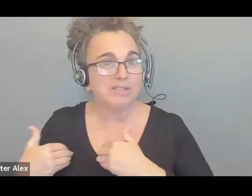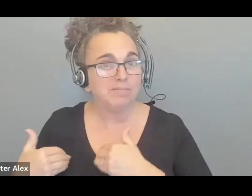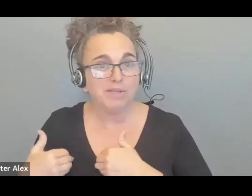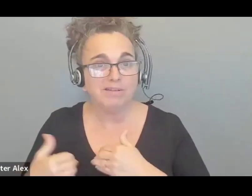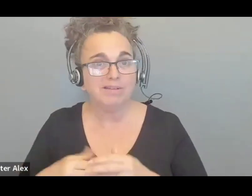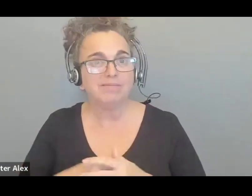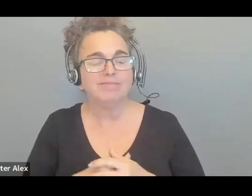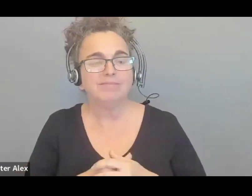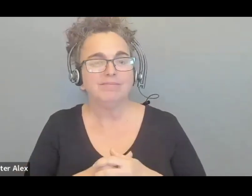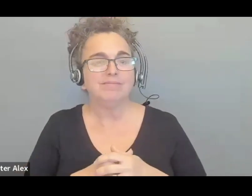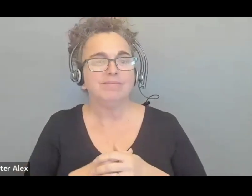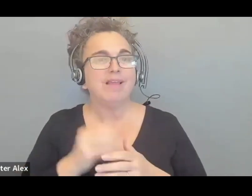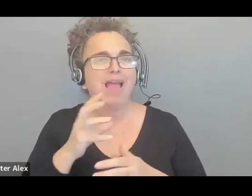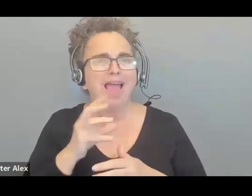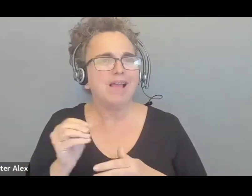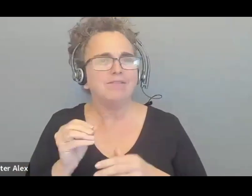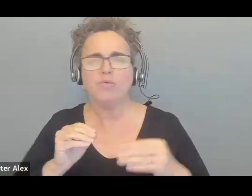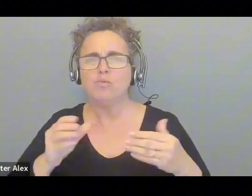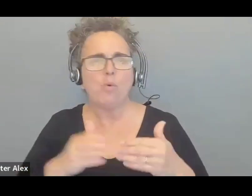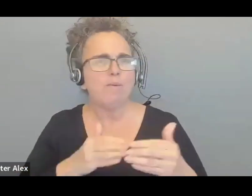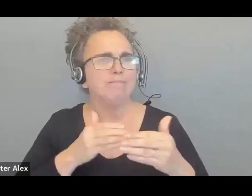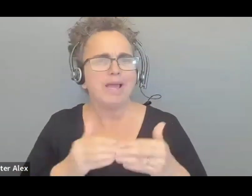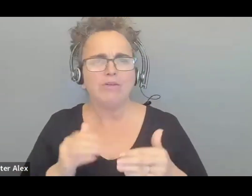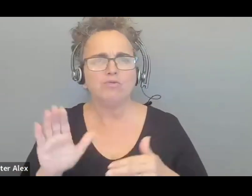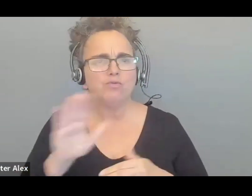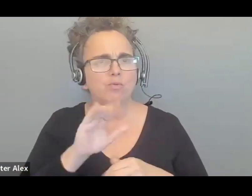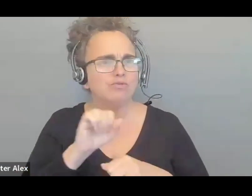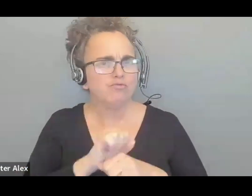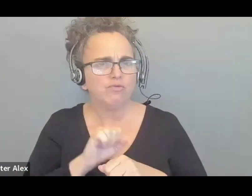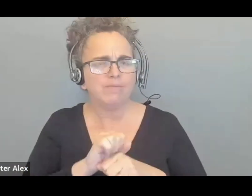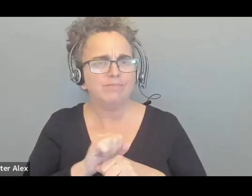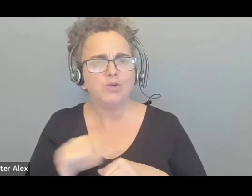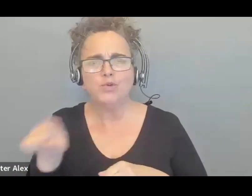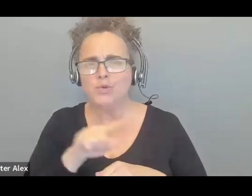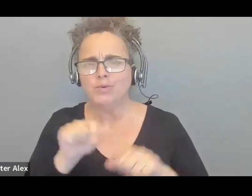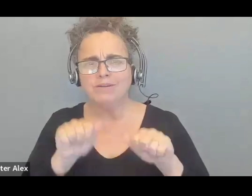and no matter what your job is, you can find ways